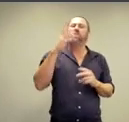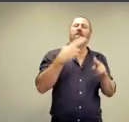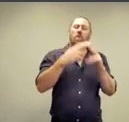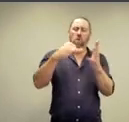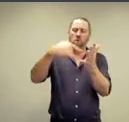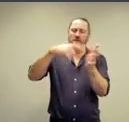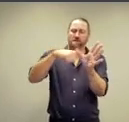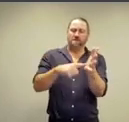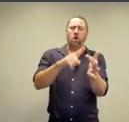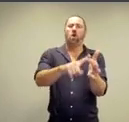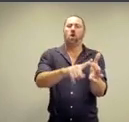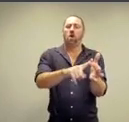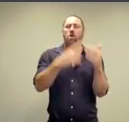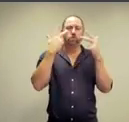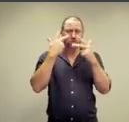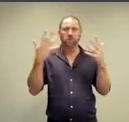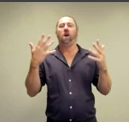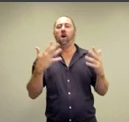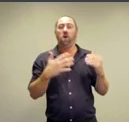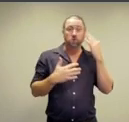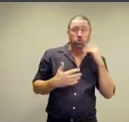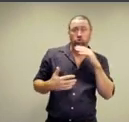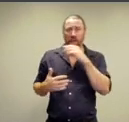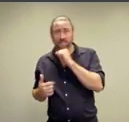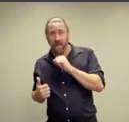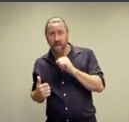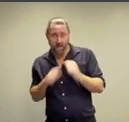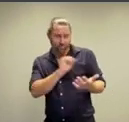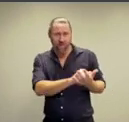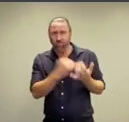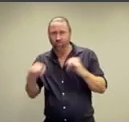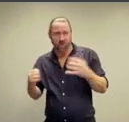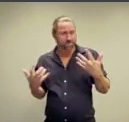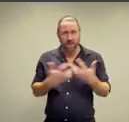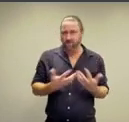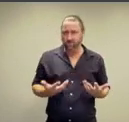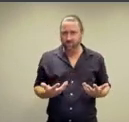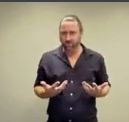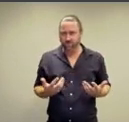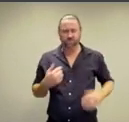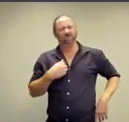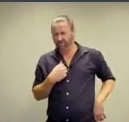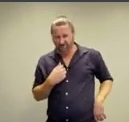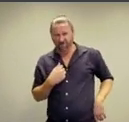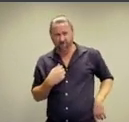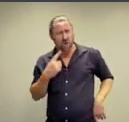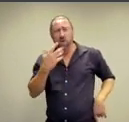from a styling point of view to symbolize a play on gender. I find that really interesting because,